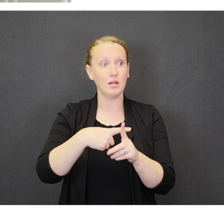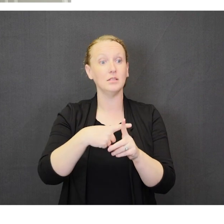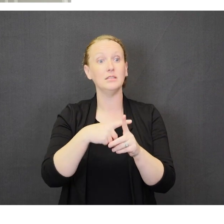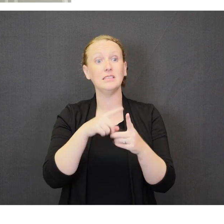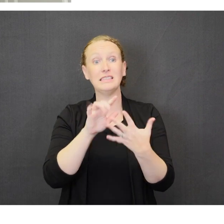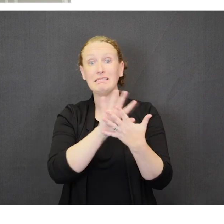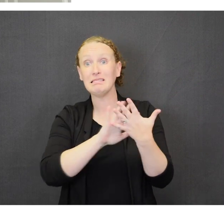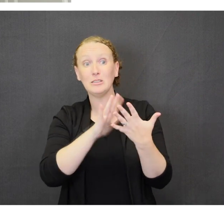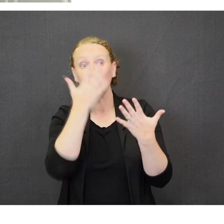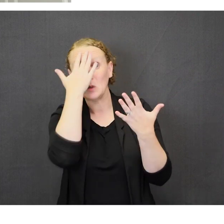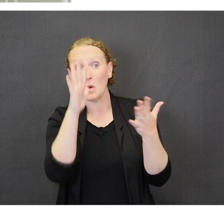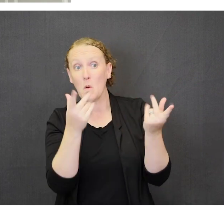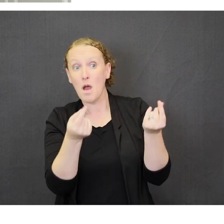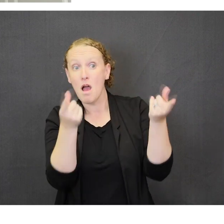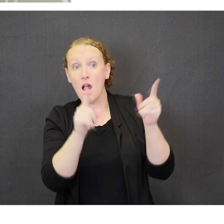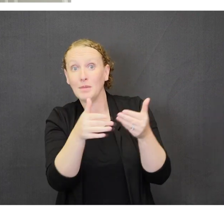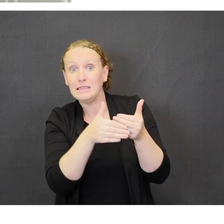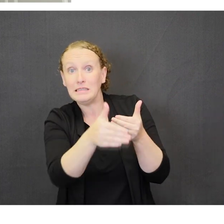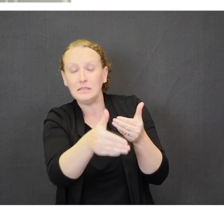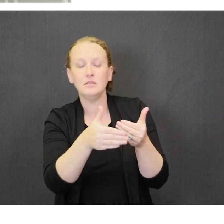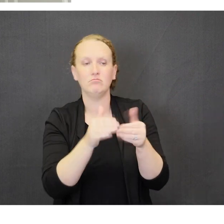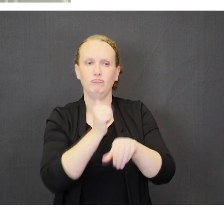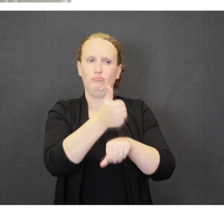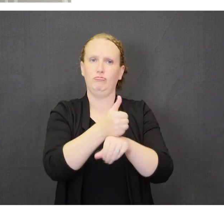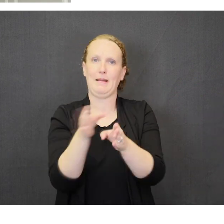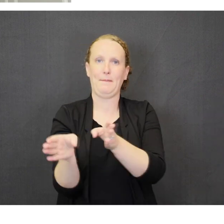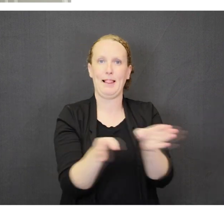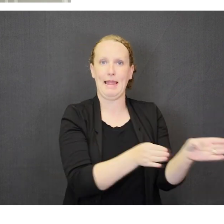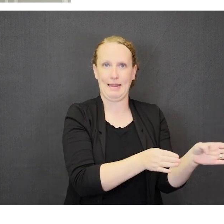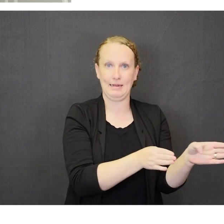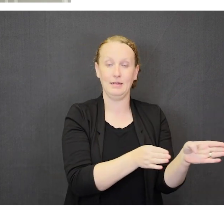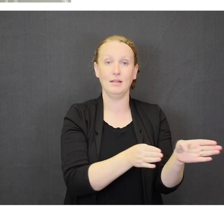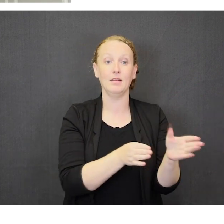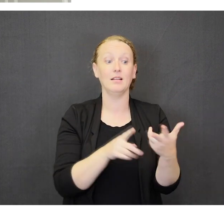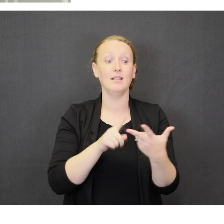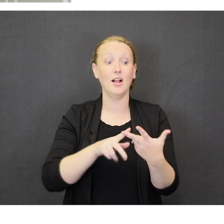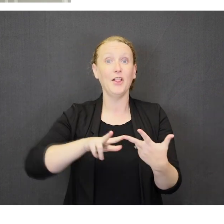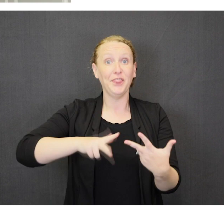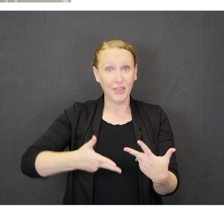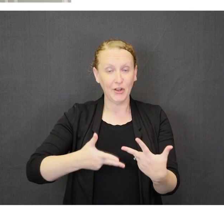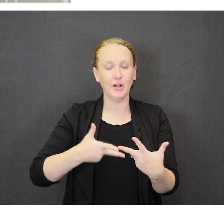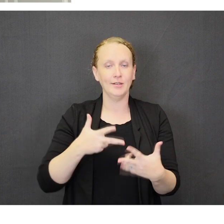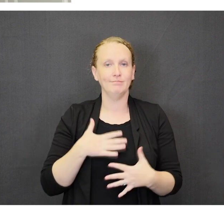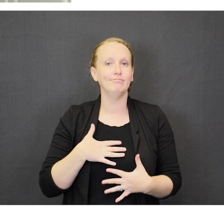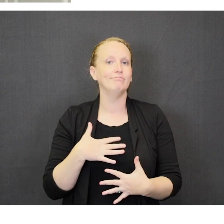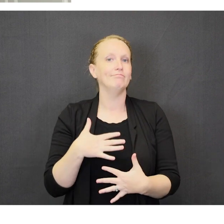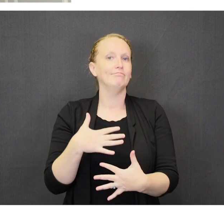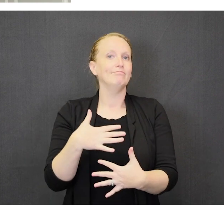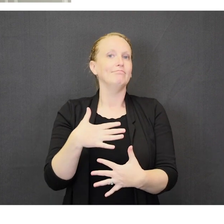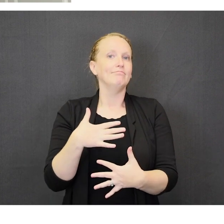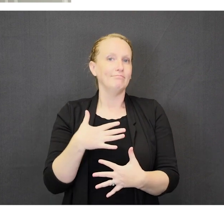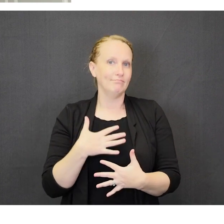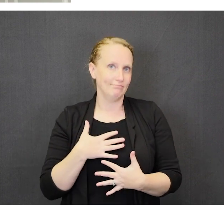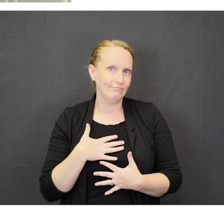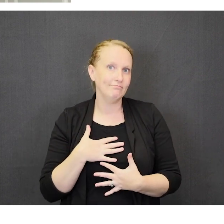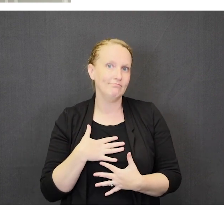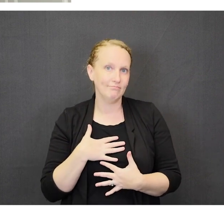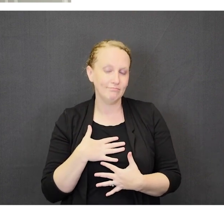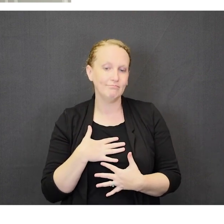conversation and and take a deep breath take a deep breath and and and and you